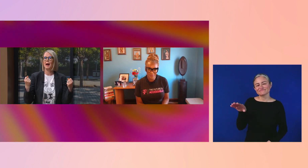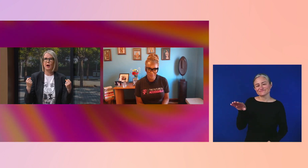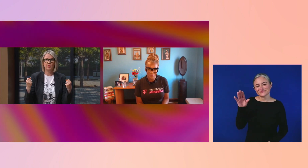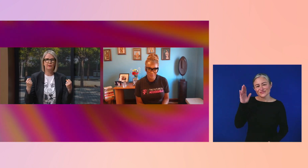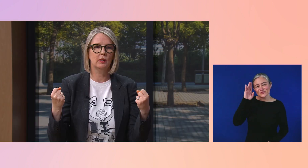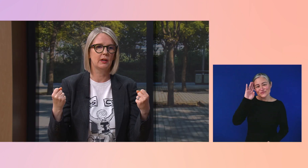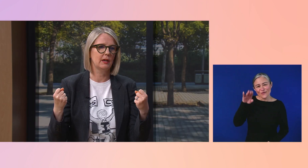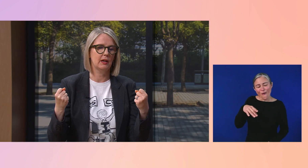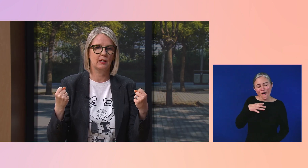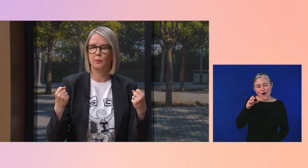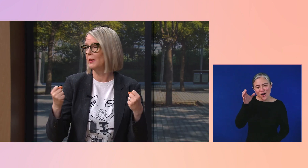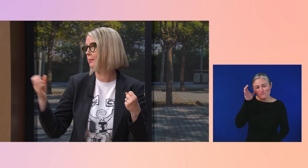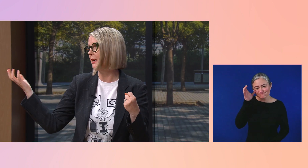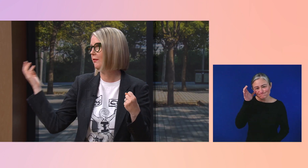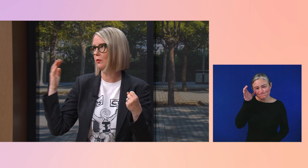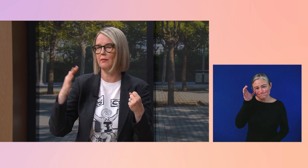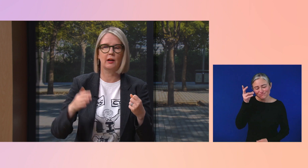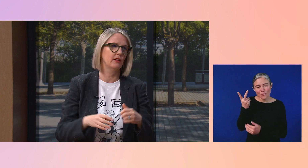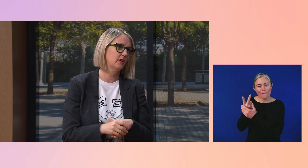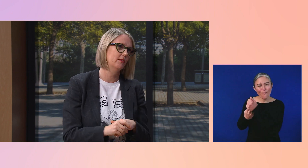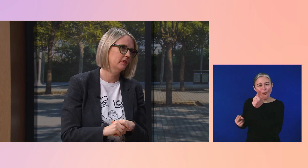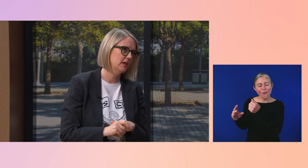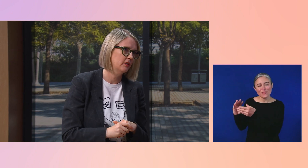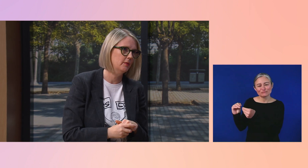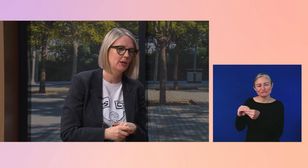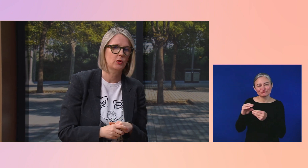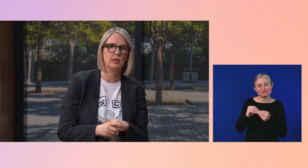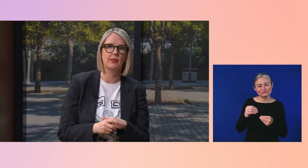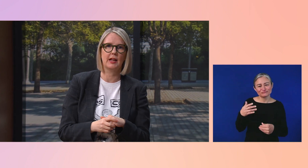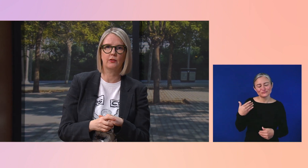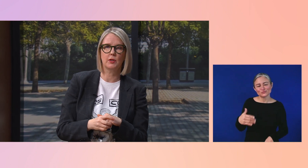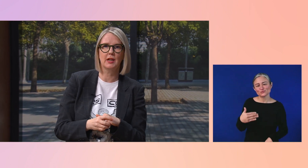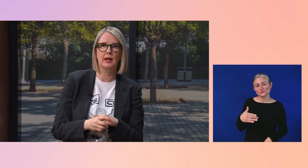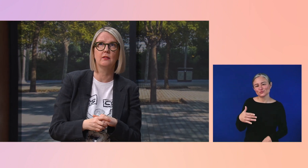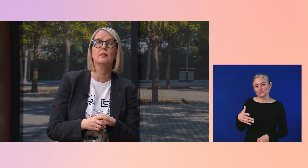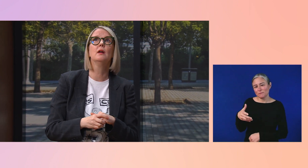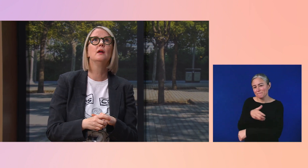powerful, there's many of us, we've had lots of conversations about Judy in the last few days,